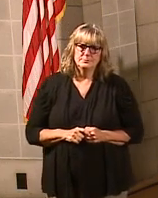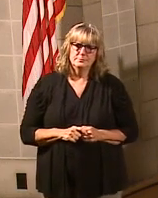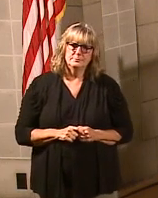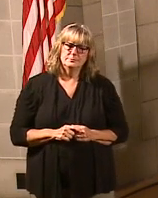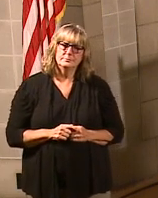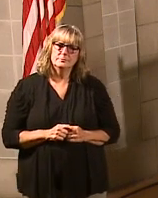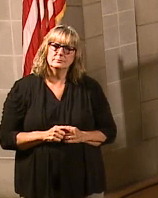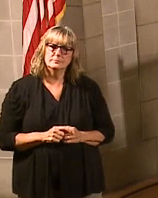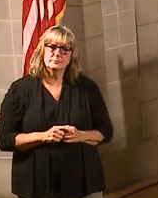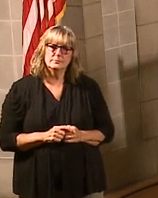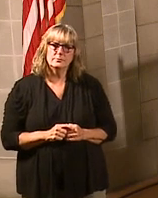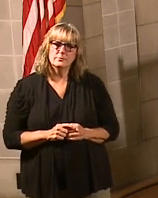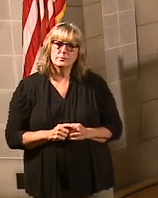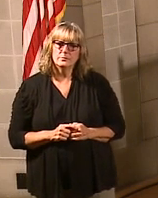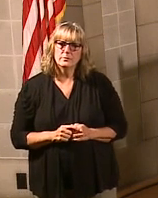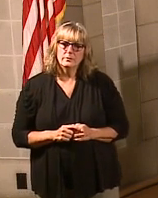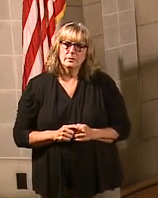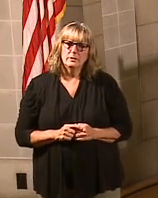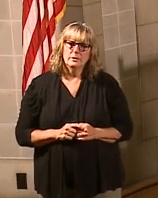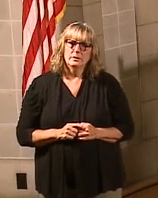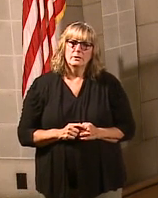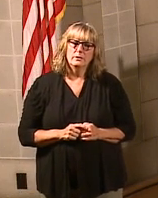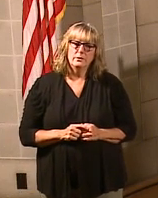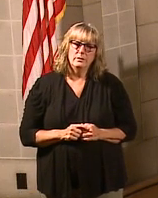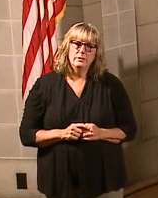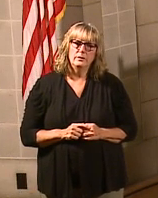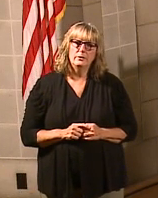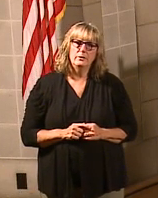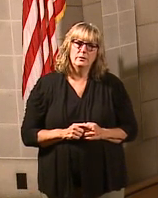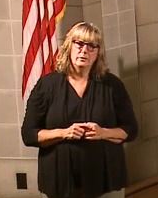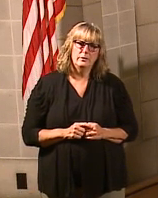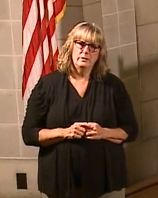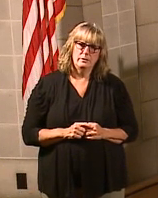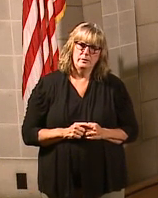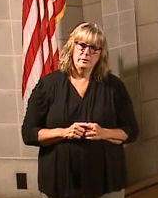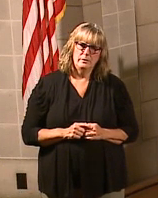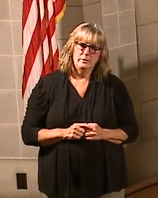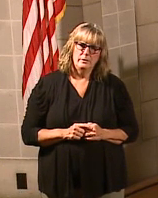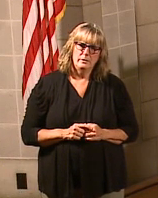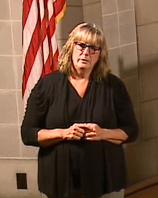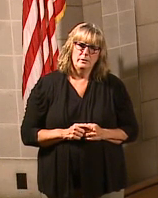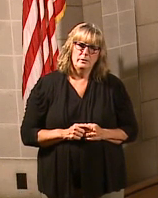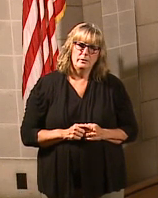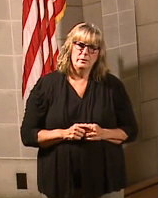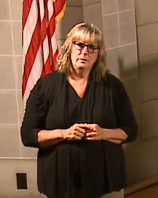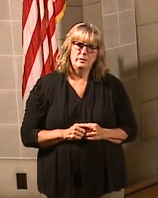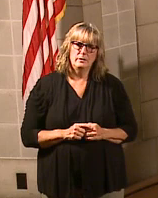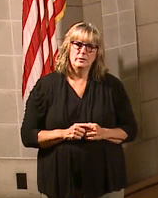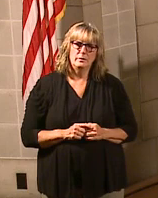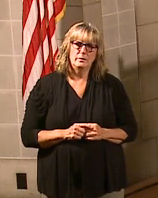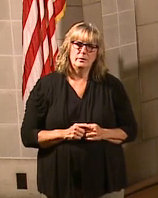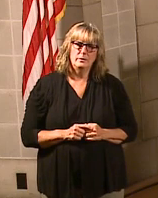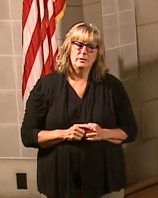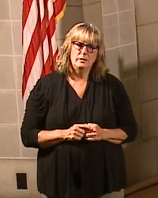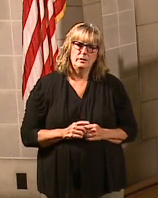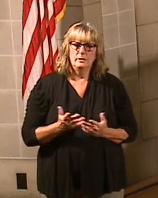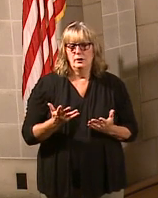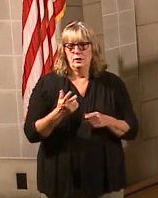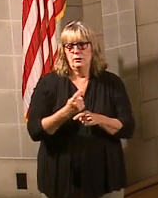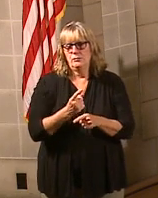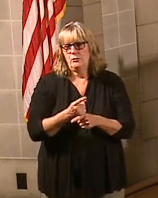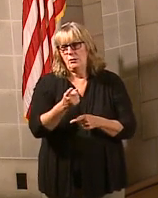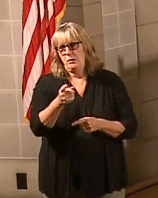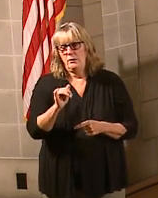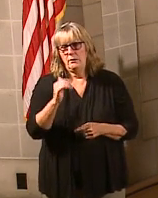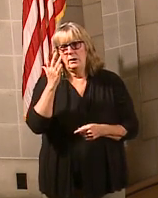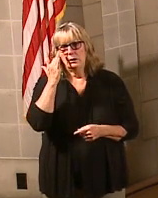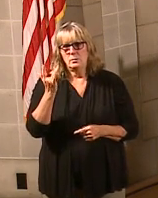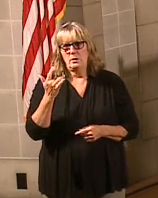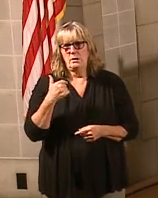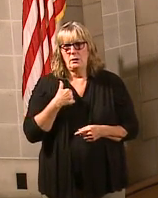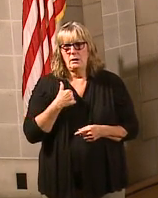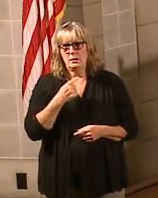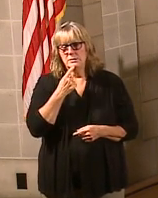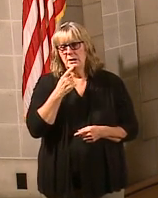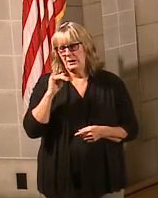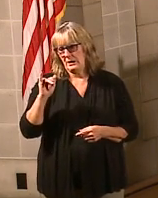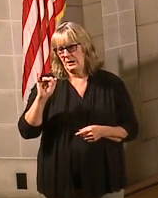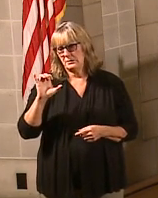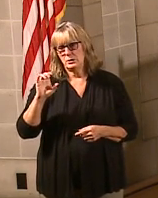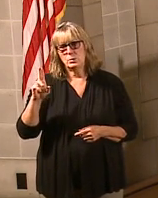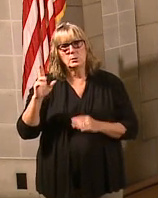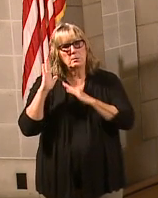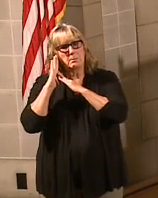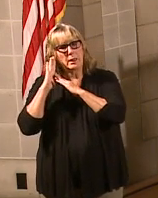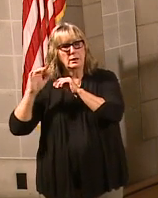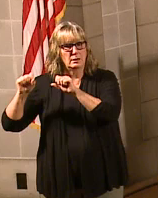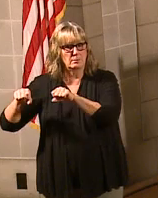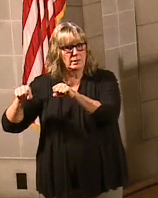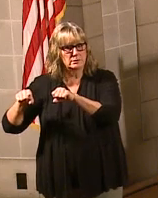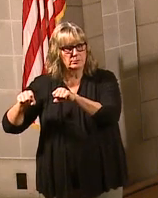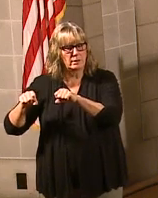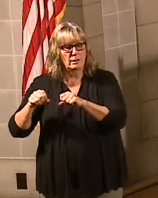THAT AND THAT'S ONE OF THE